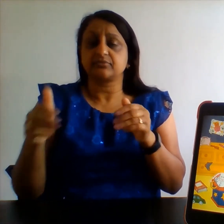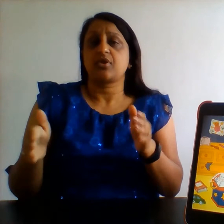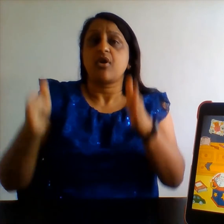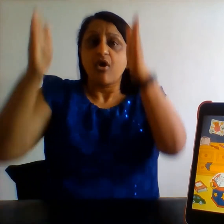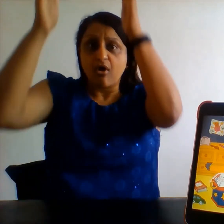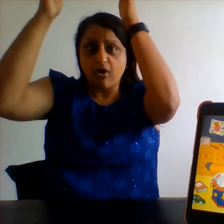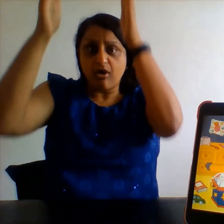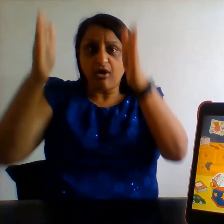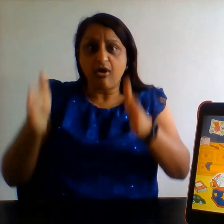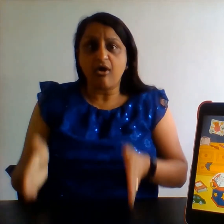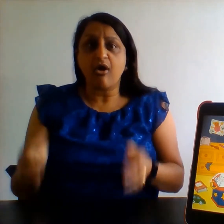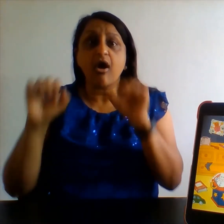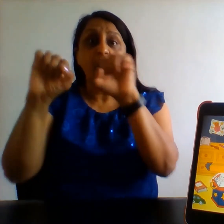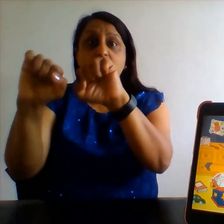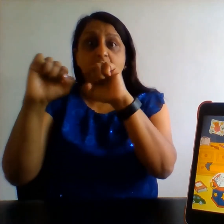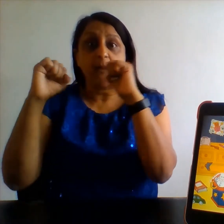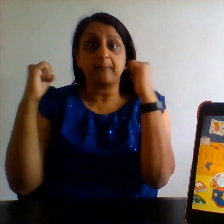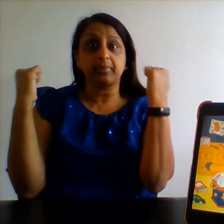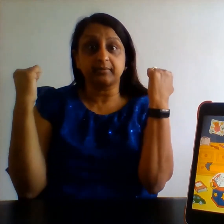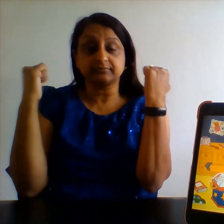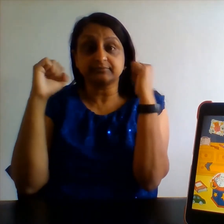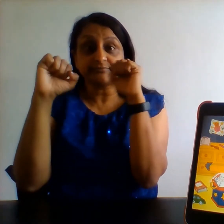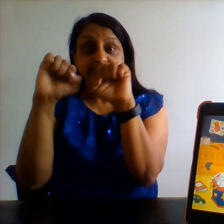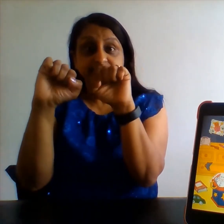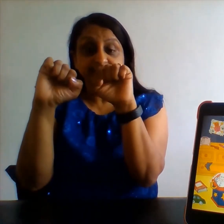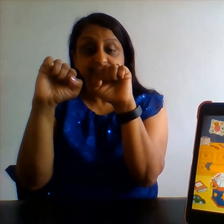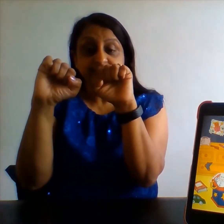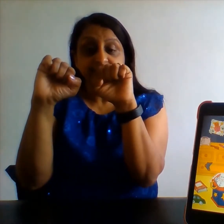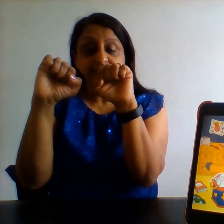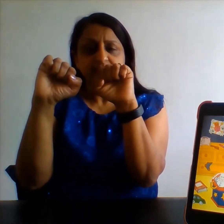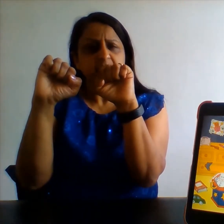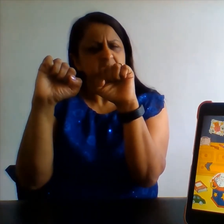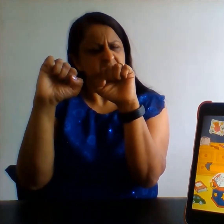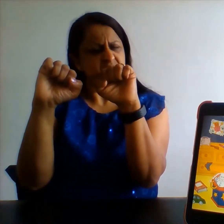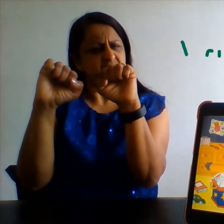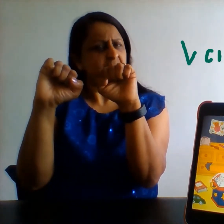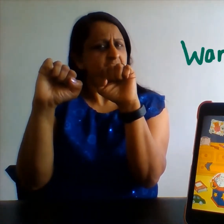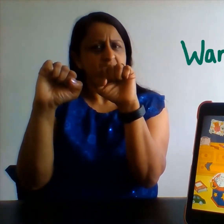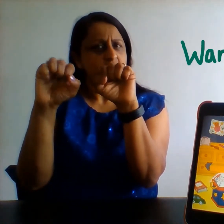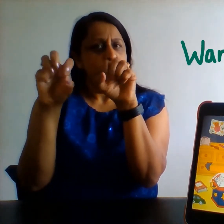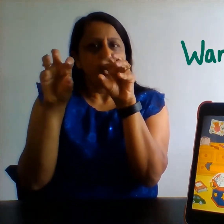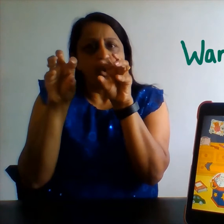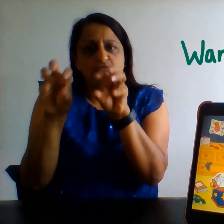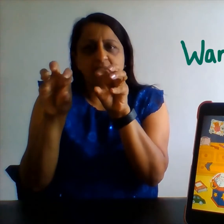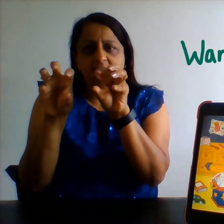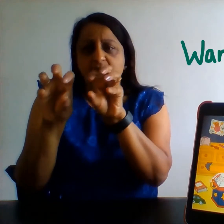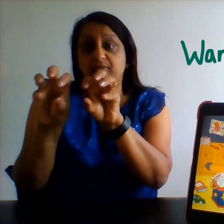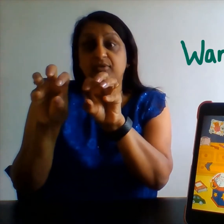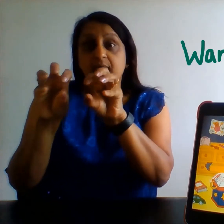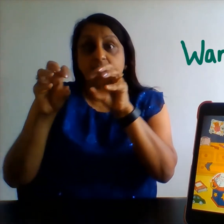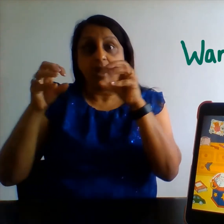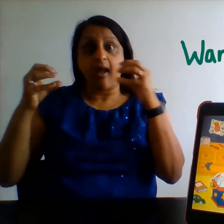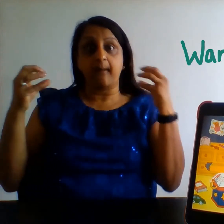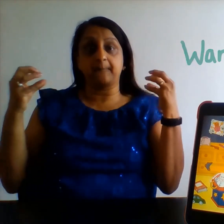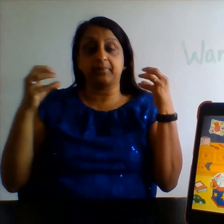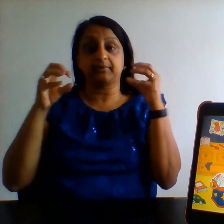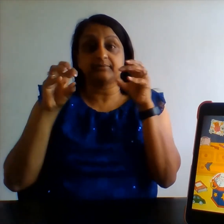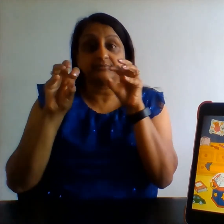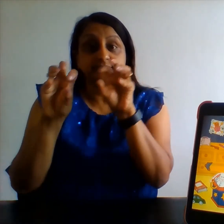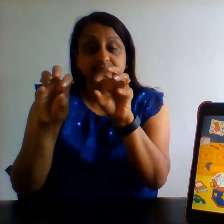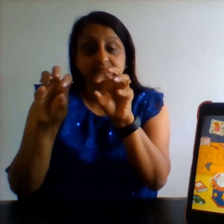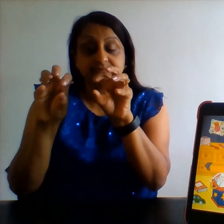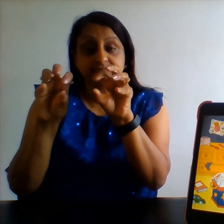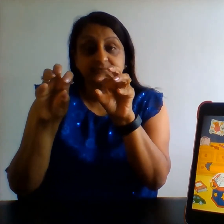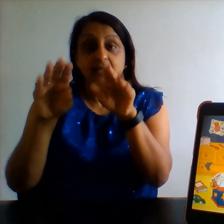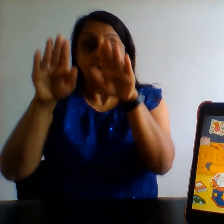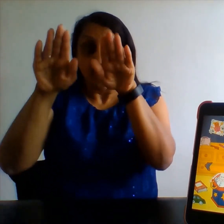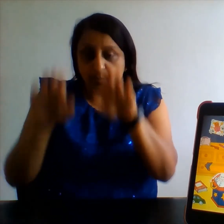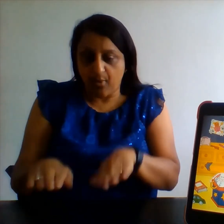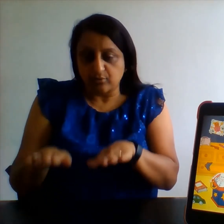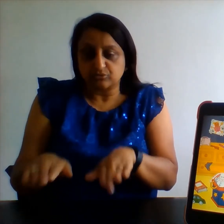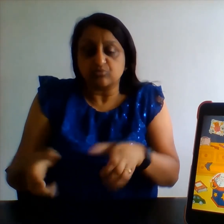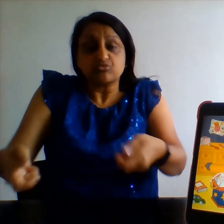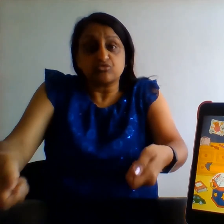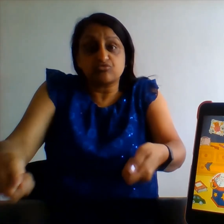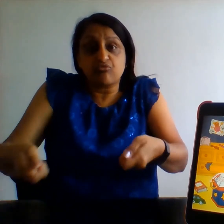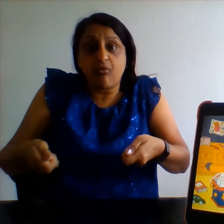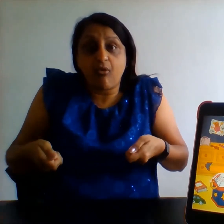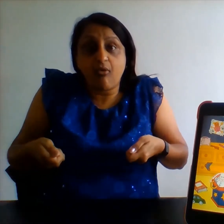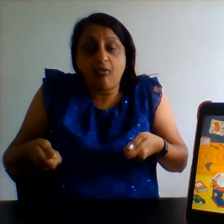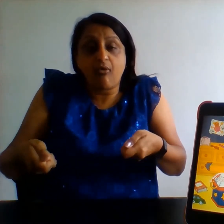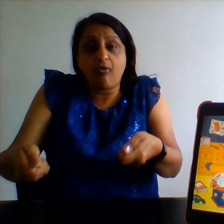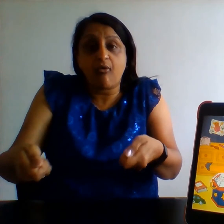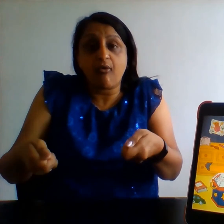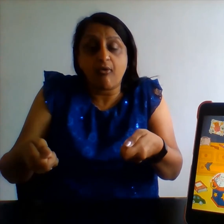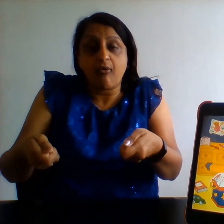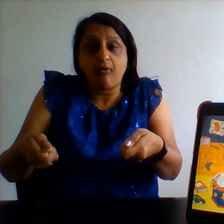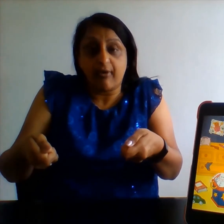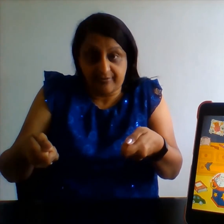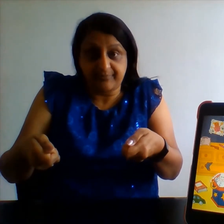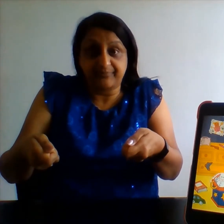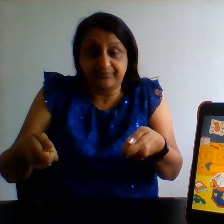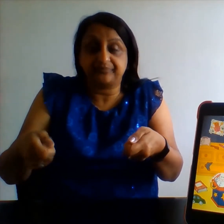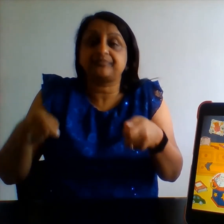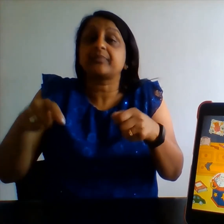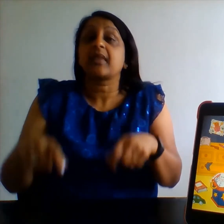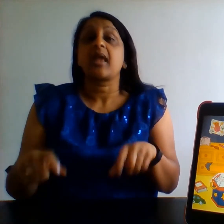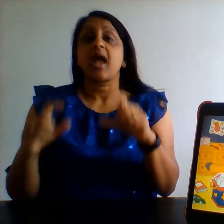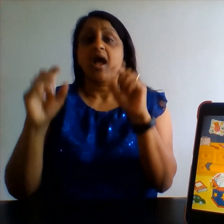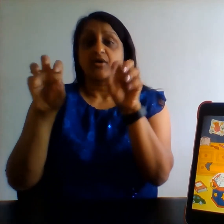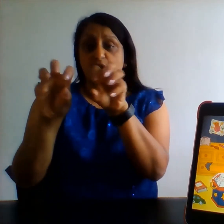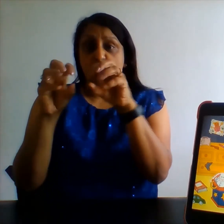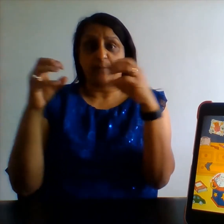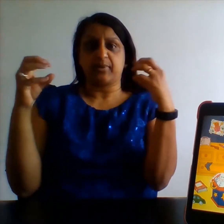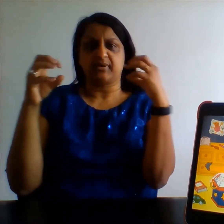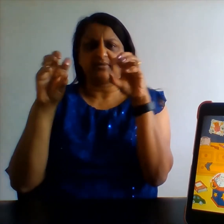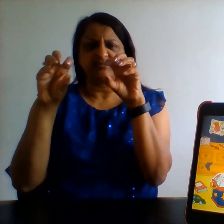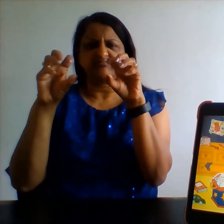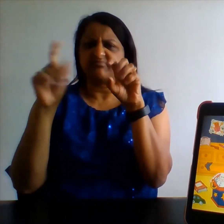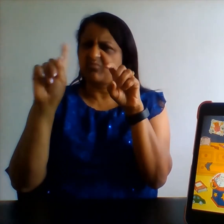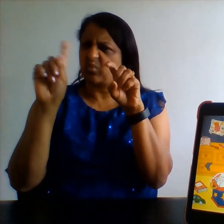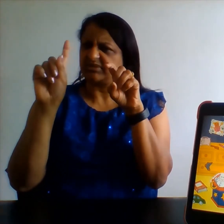Further along, on the wall, is a wardrobe. You can also use the sign wardrobe and at the bottom of the wardrobe is a chest of drawers.